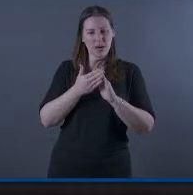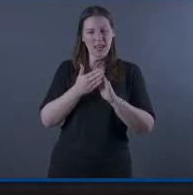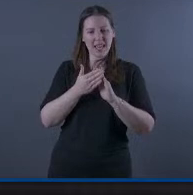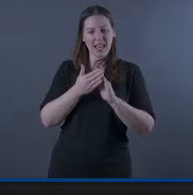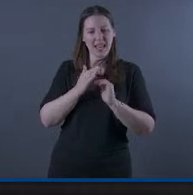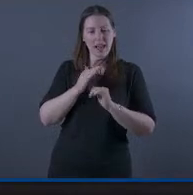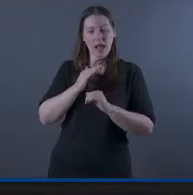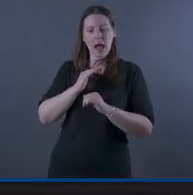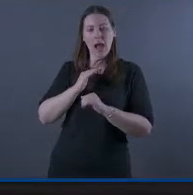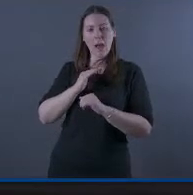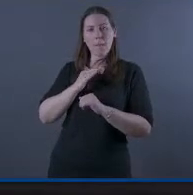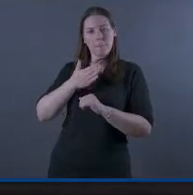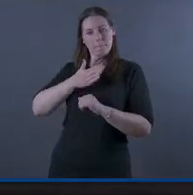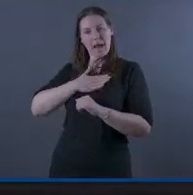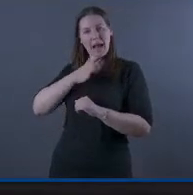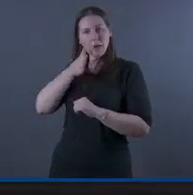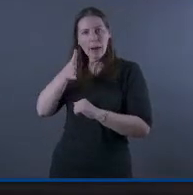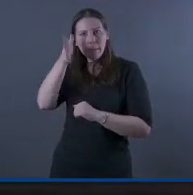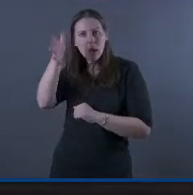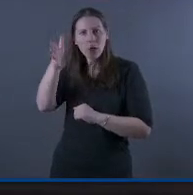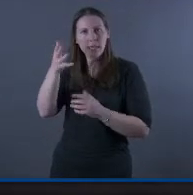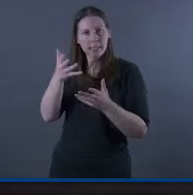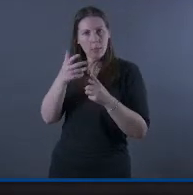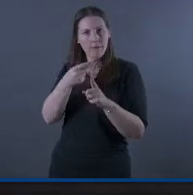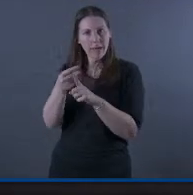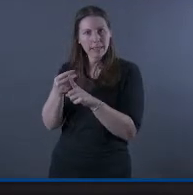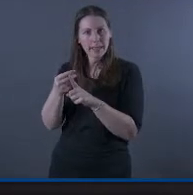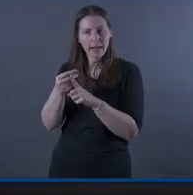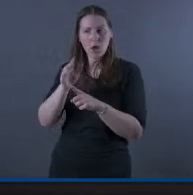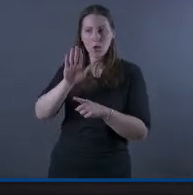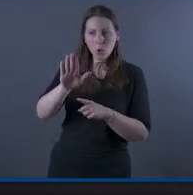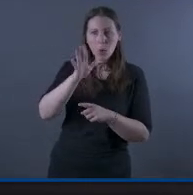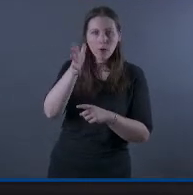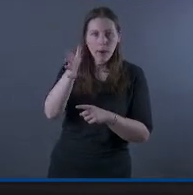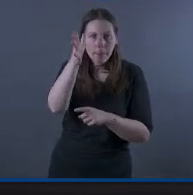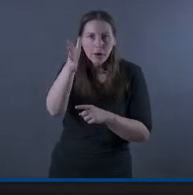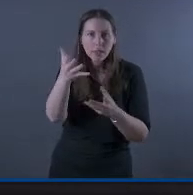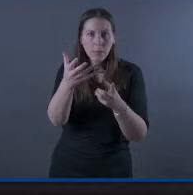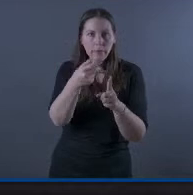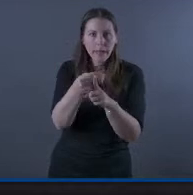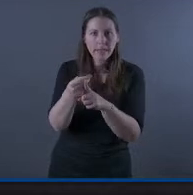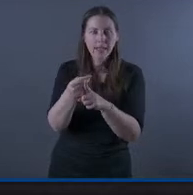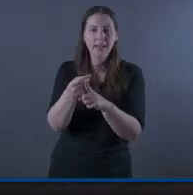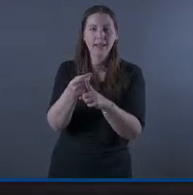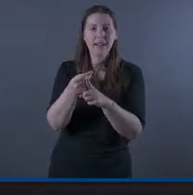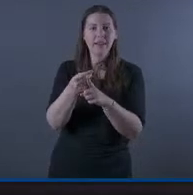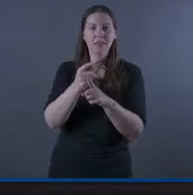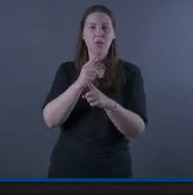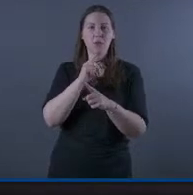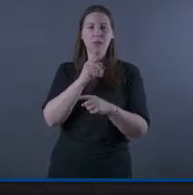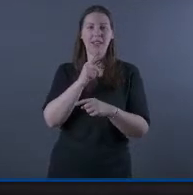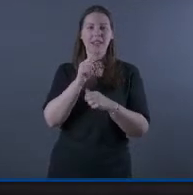So we're also working on some videos that they're going up on social media and that we're using,